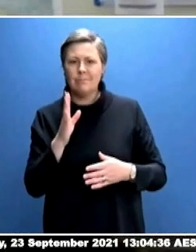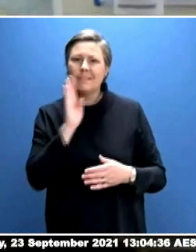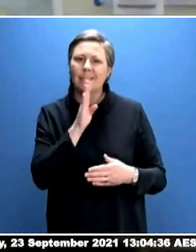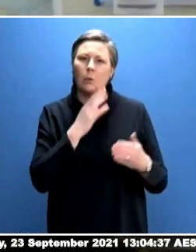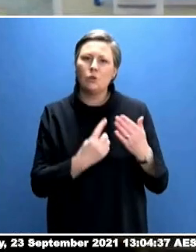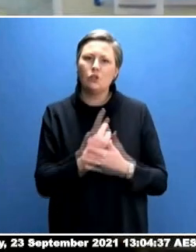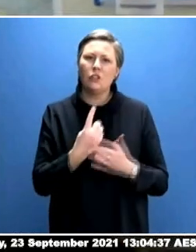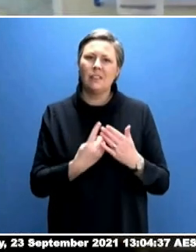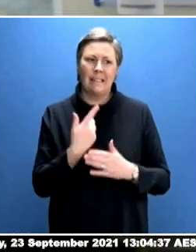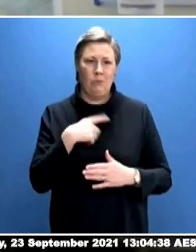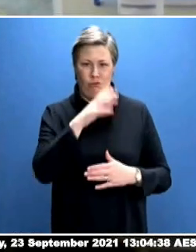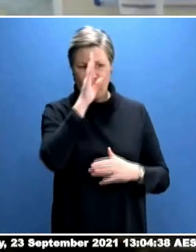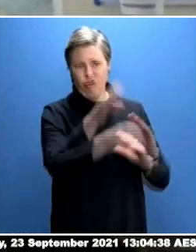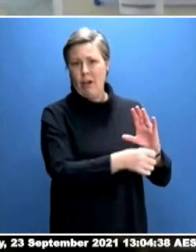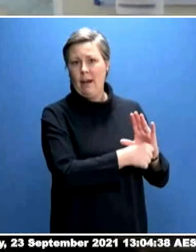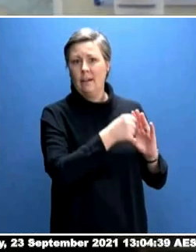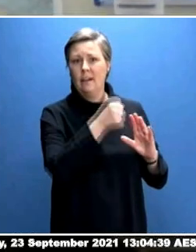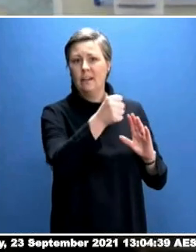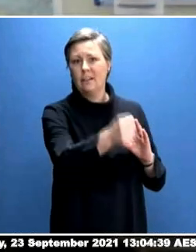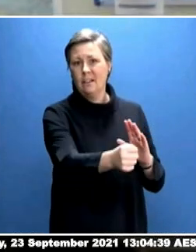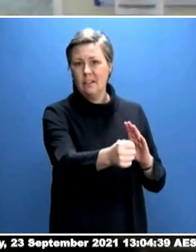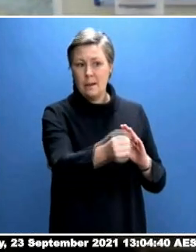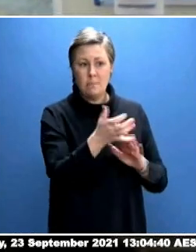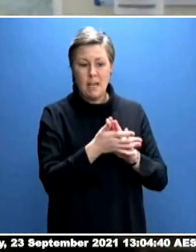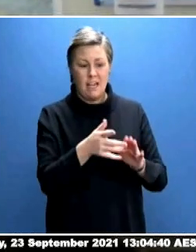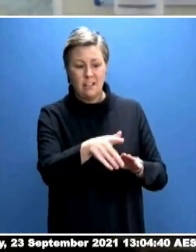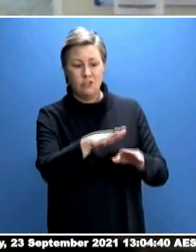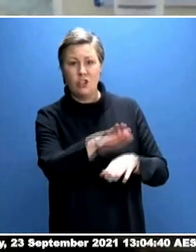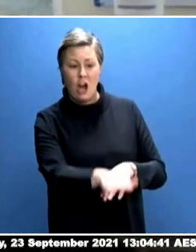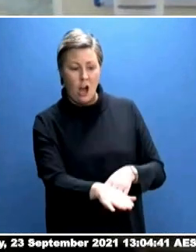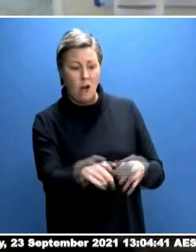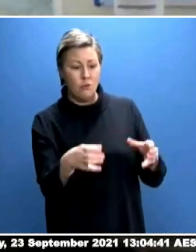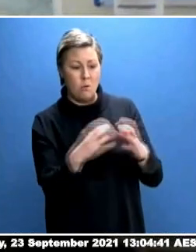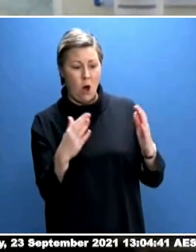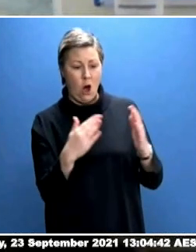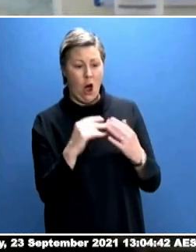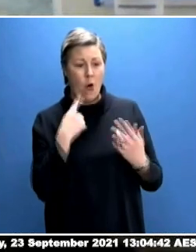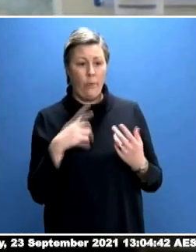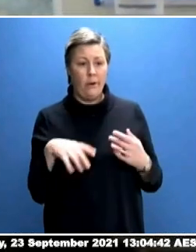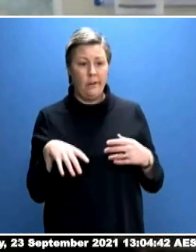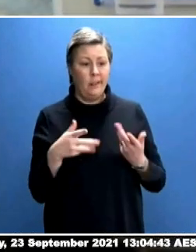Kids end up not thriving in residential care and ending up down the wrong path